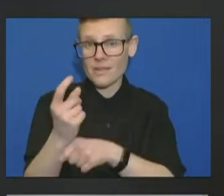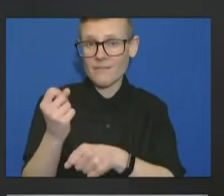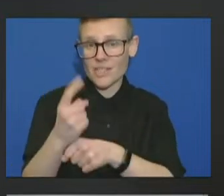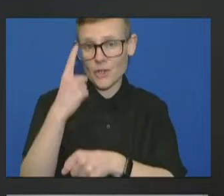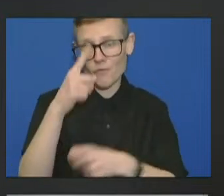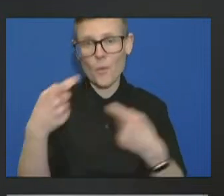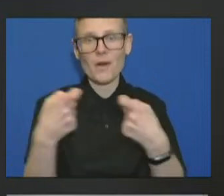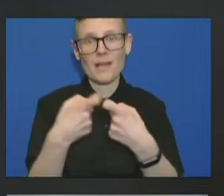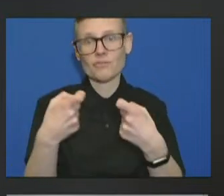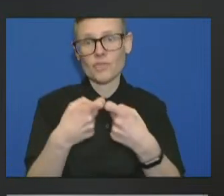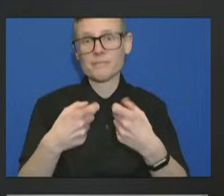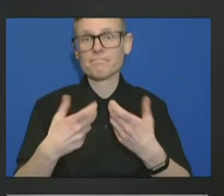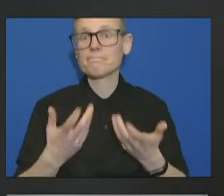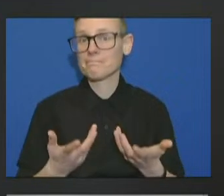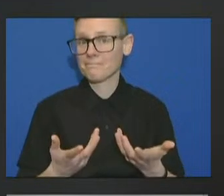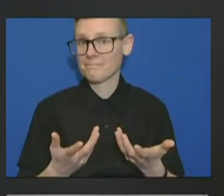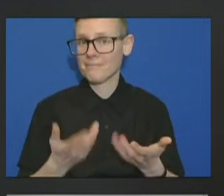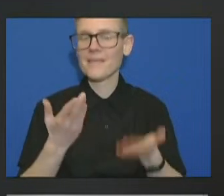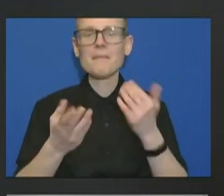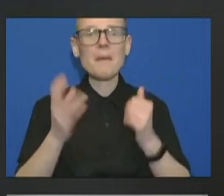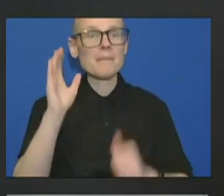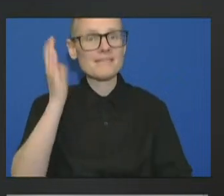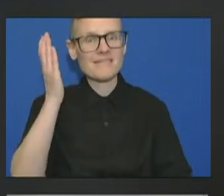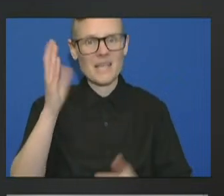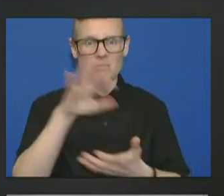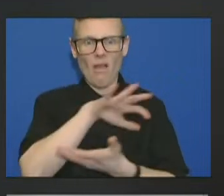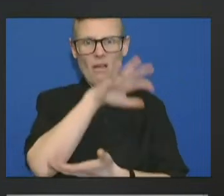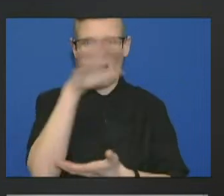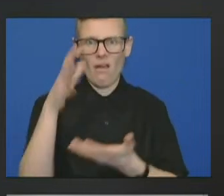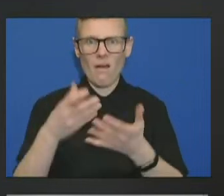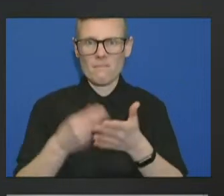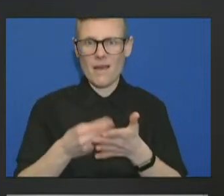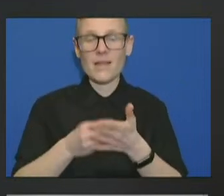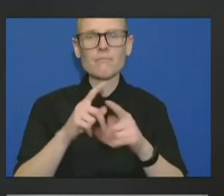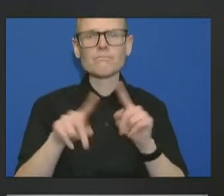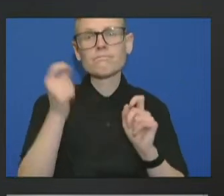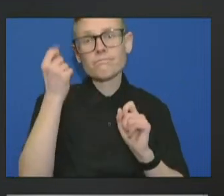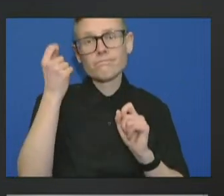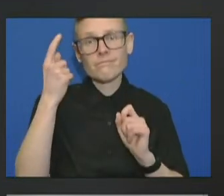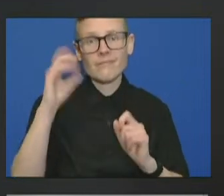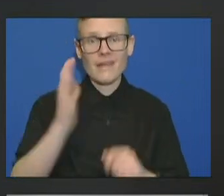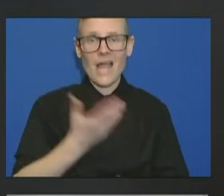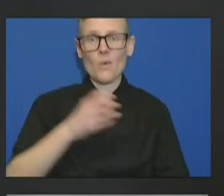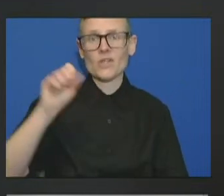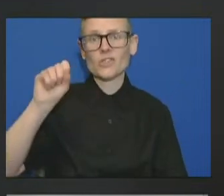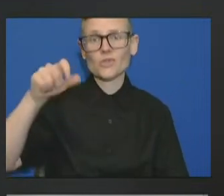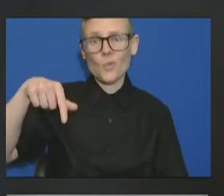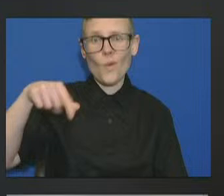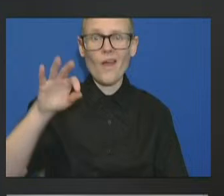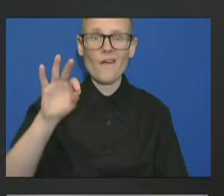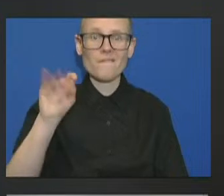We pay over $40 million a year for our electric bill. That may